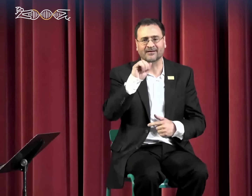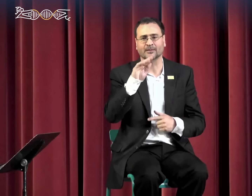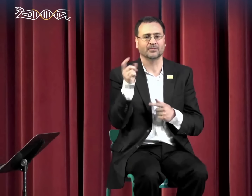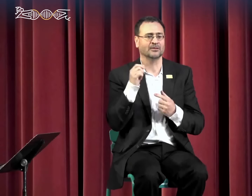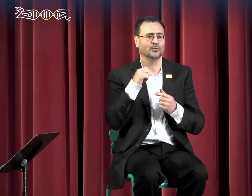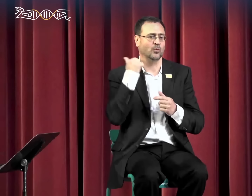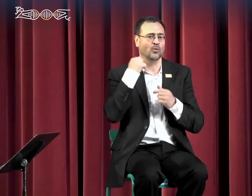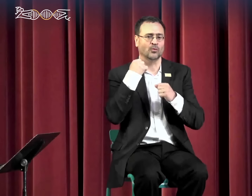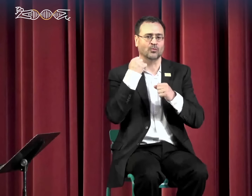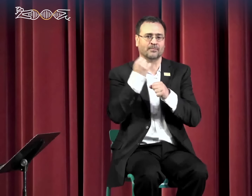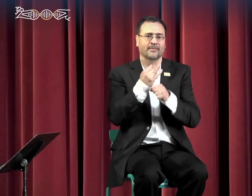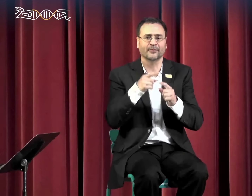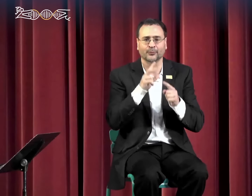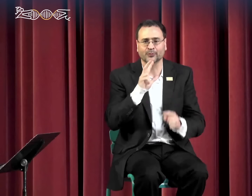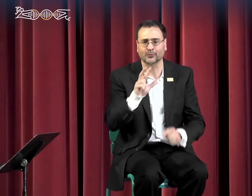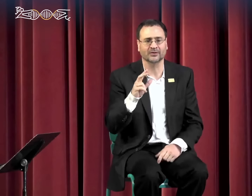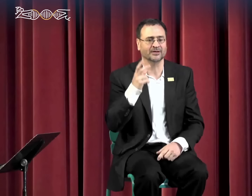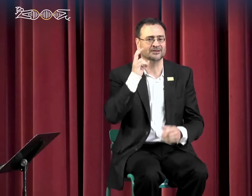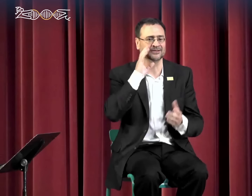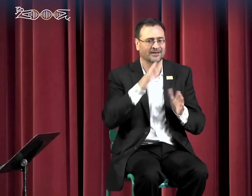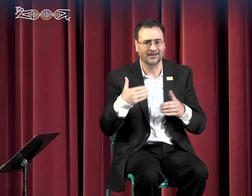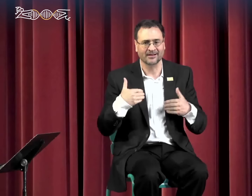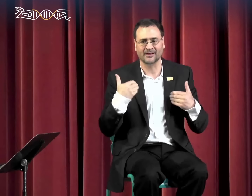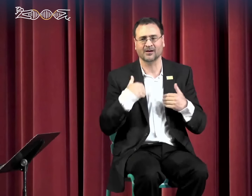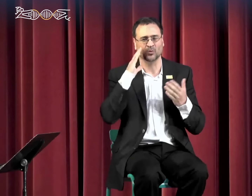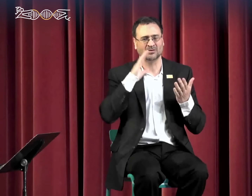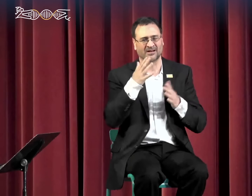For a lot of them, viability isn't past age of three.